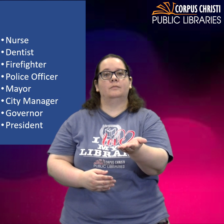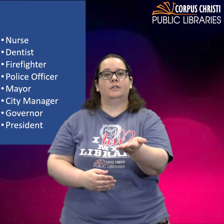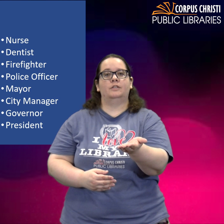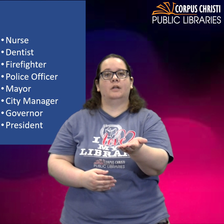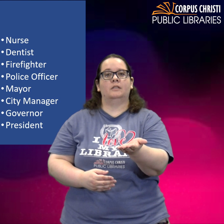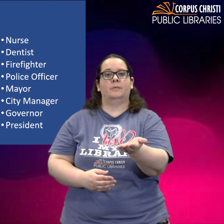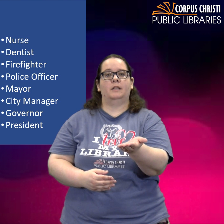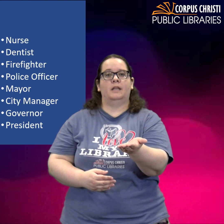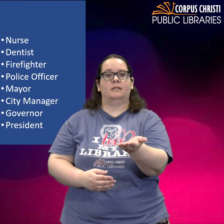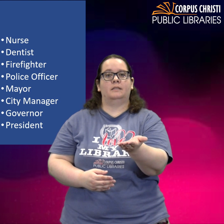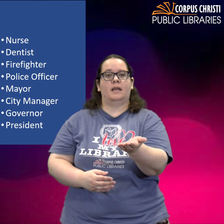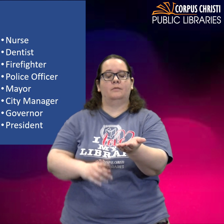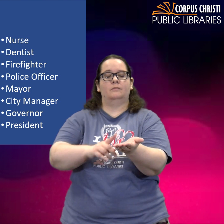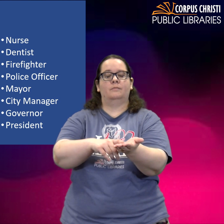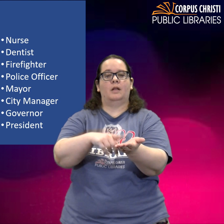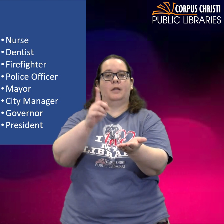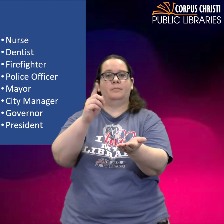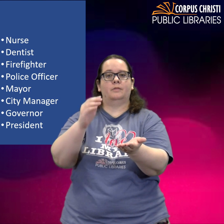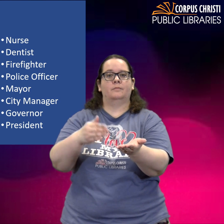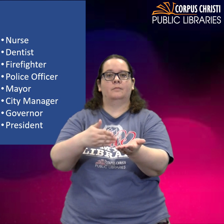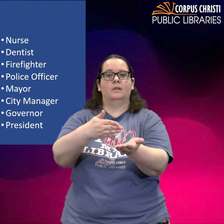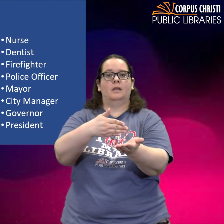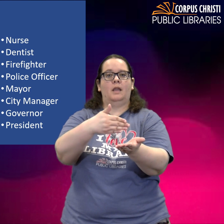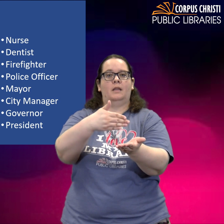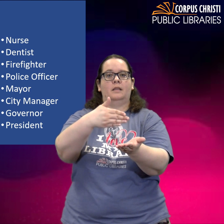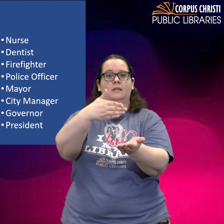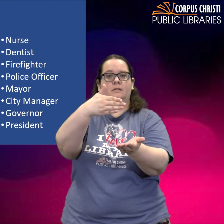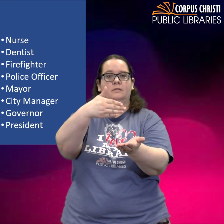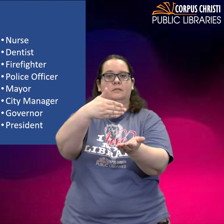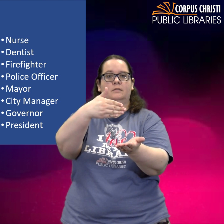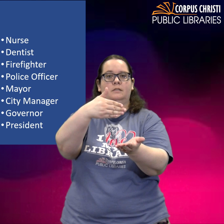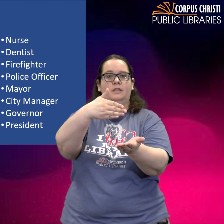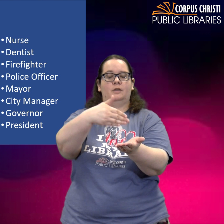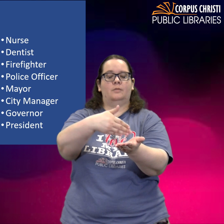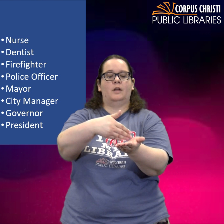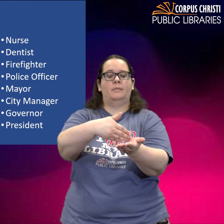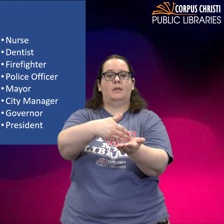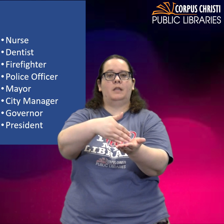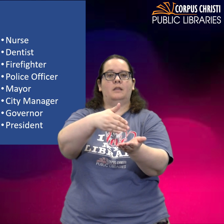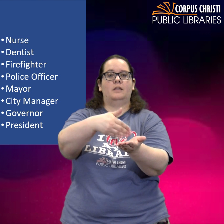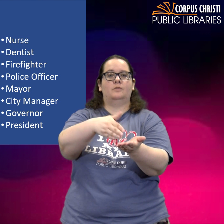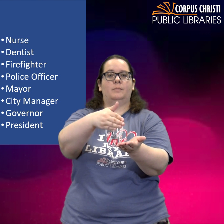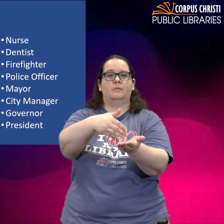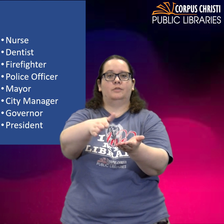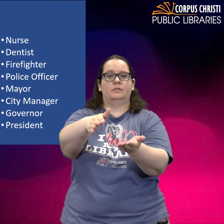put your non-dominant hand down palm up and then take your other palm and make a sweeping motion.